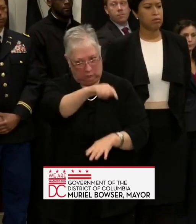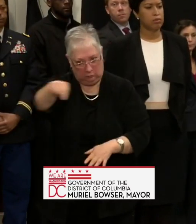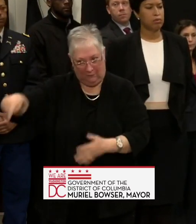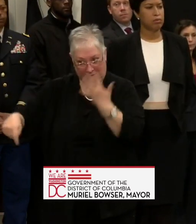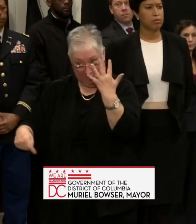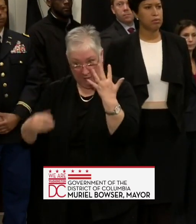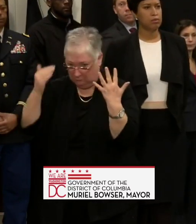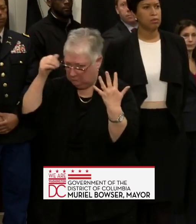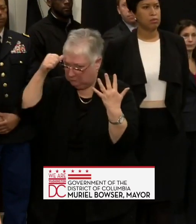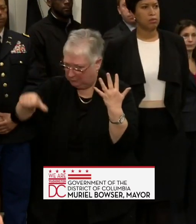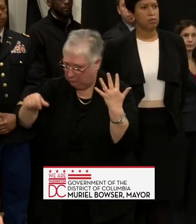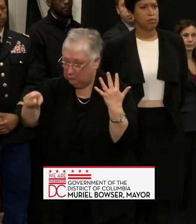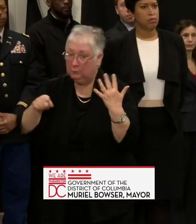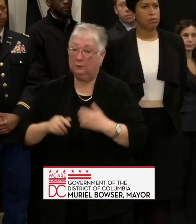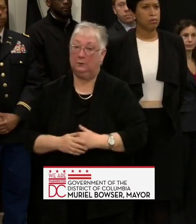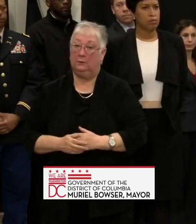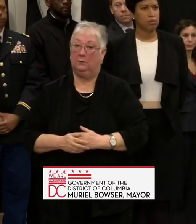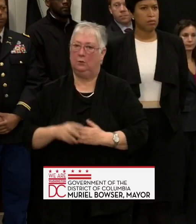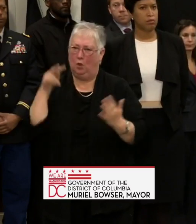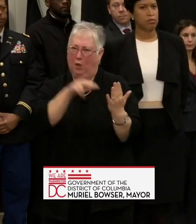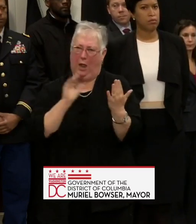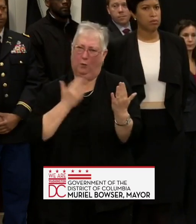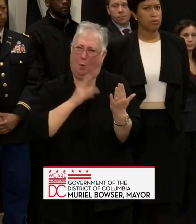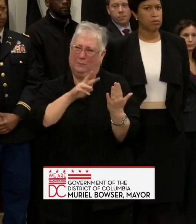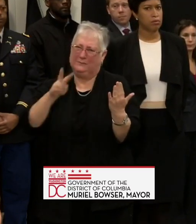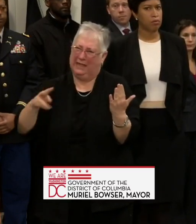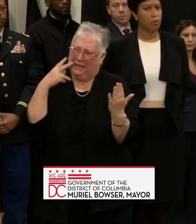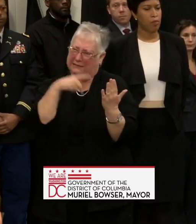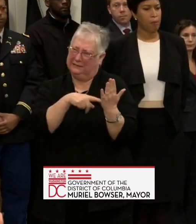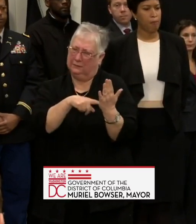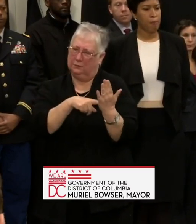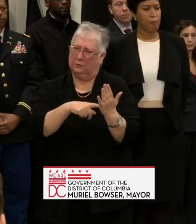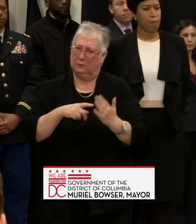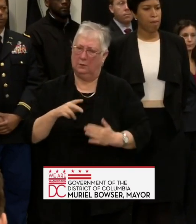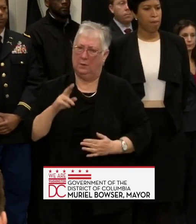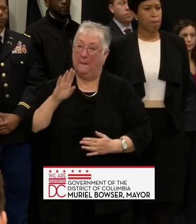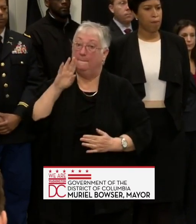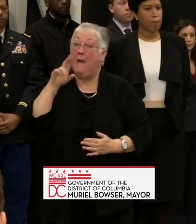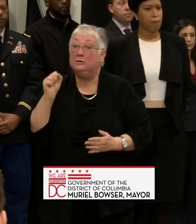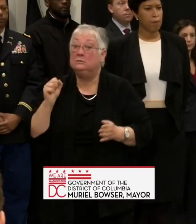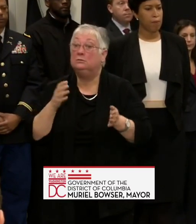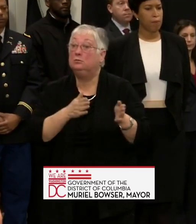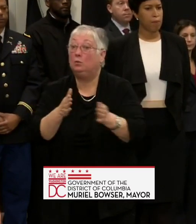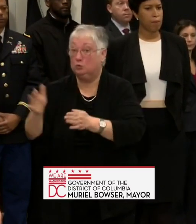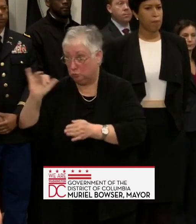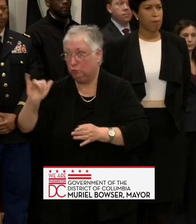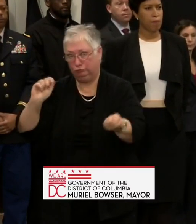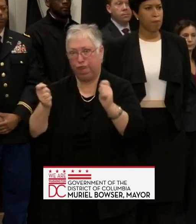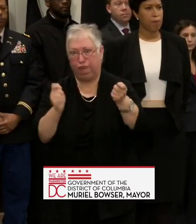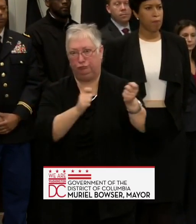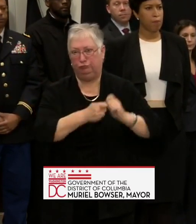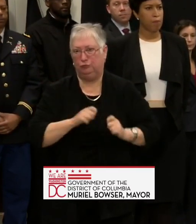YOU GO TO OUR WEBSITE TO LOOK AT THE IMPLICATIONS OF THE BUS ROUTES THERE AND THEN FINALLY, AS OUR SYSTEM OUR PARKING